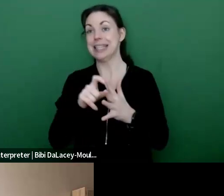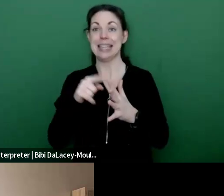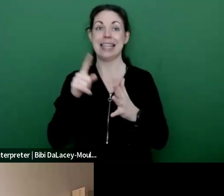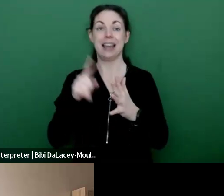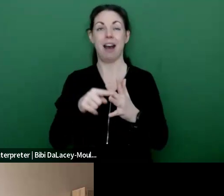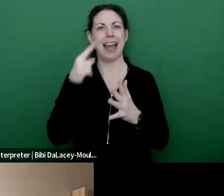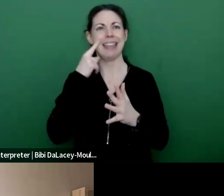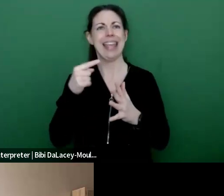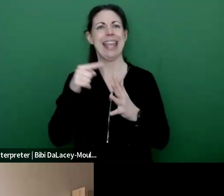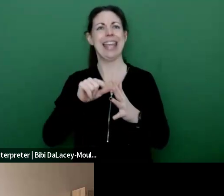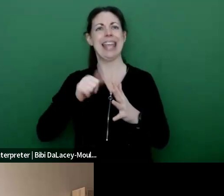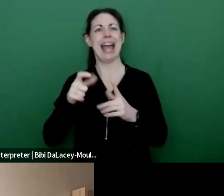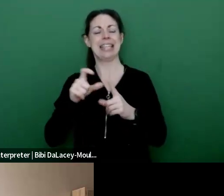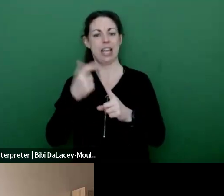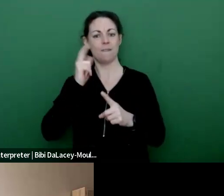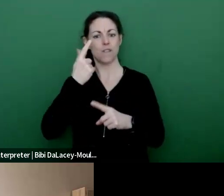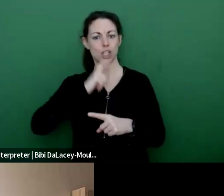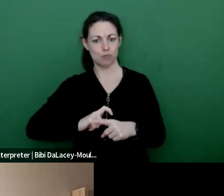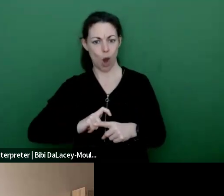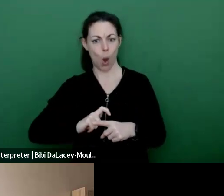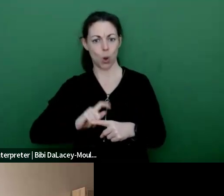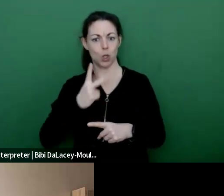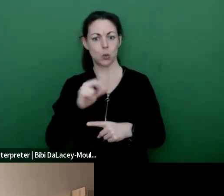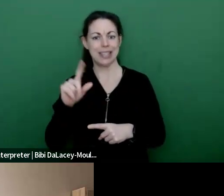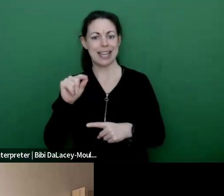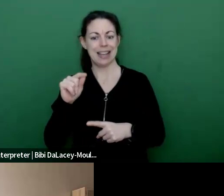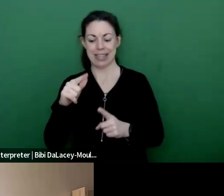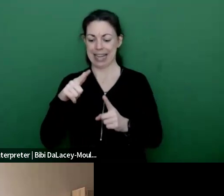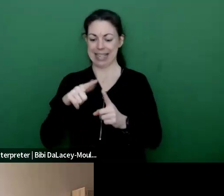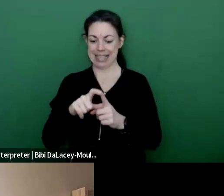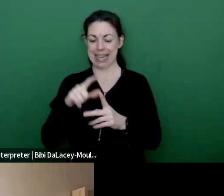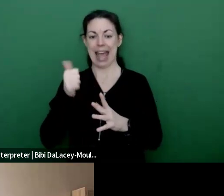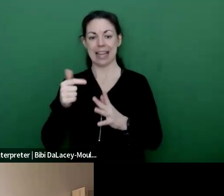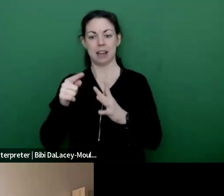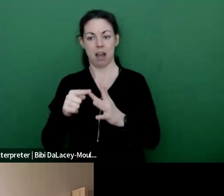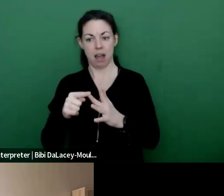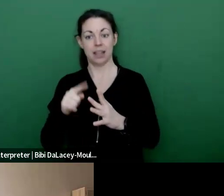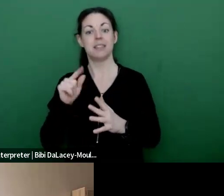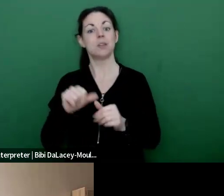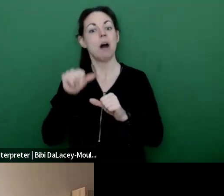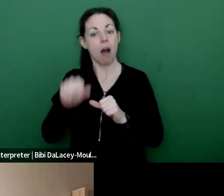first role, since about 2011. So, it was shortly after the Equality Act 2010 was introduced in the UK.